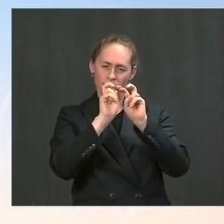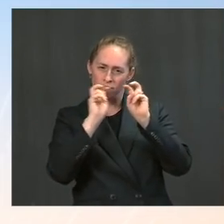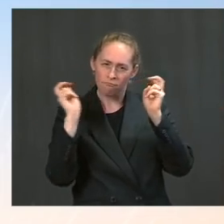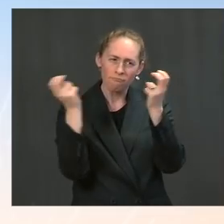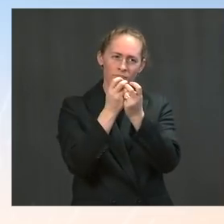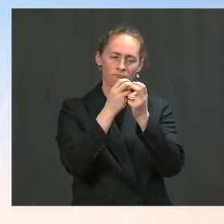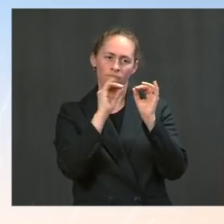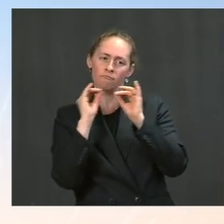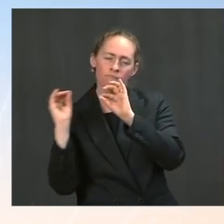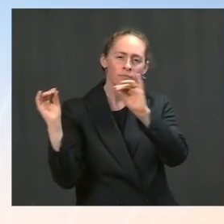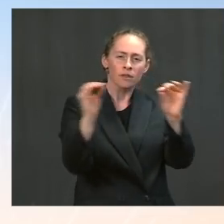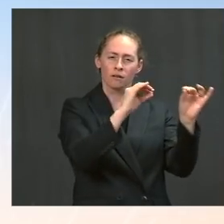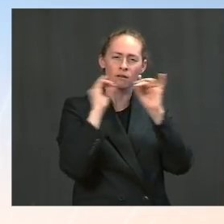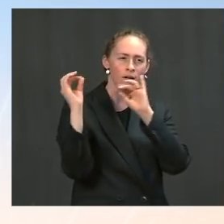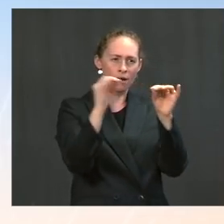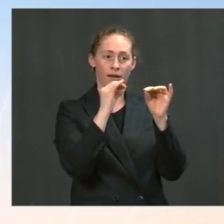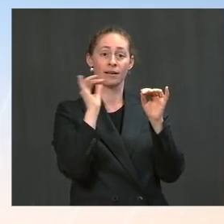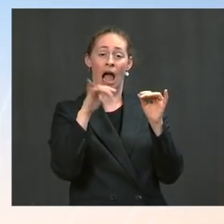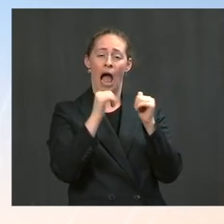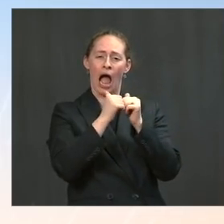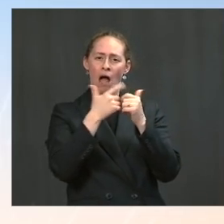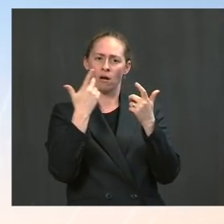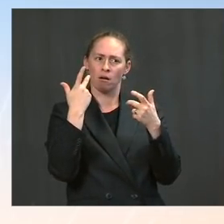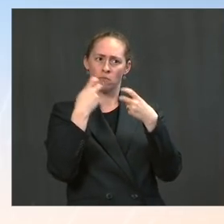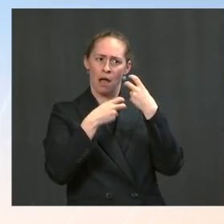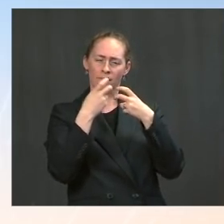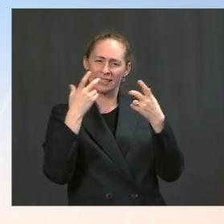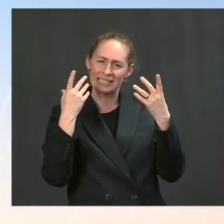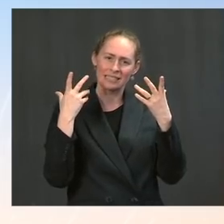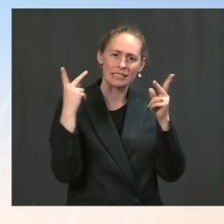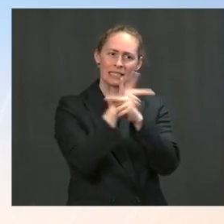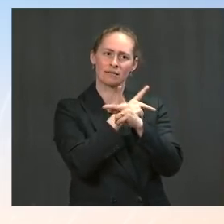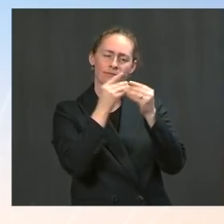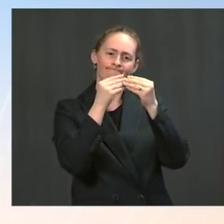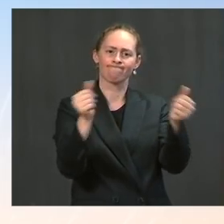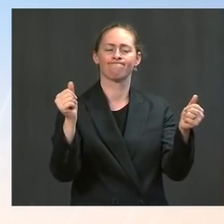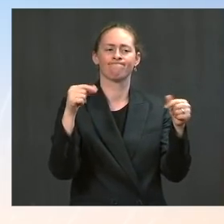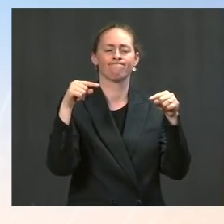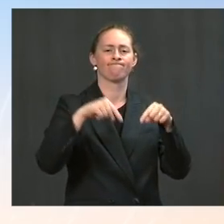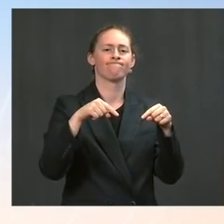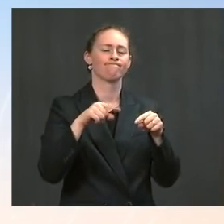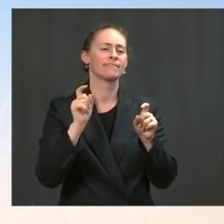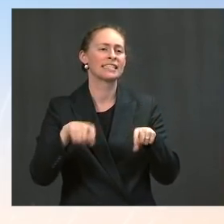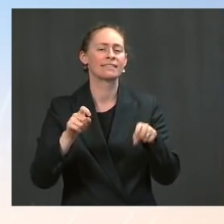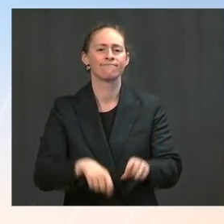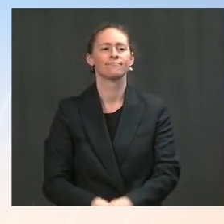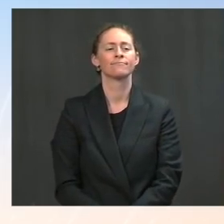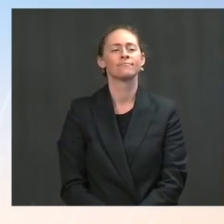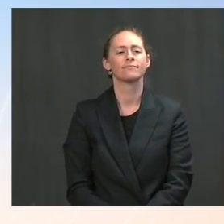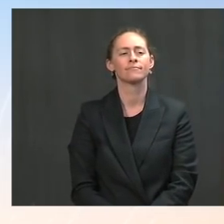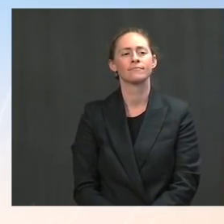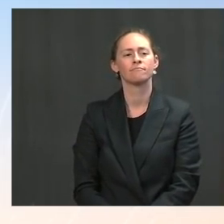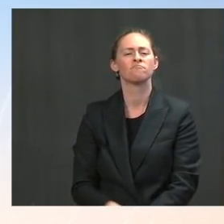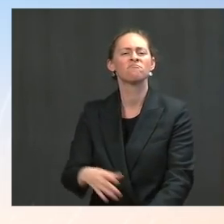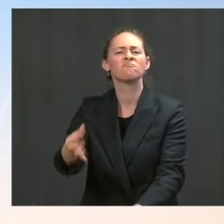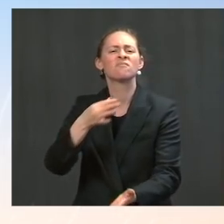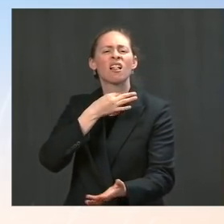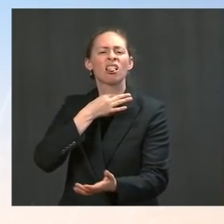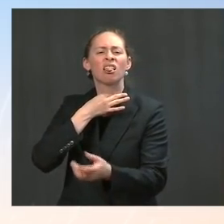to address issues in the supply chain. The Press: And one on Cuba. The President did say yesterday that the United States is trying